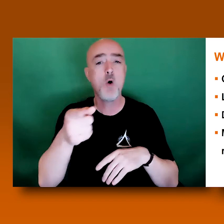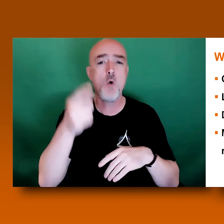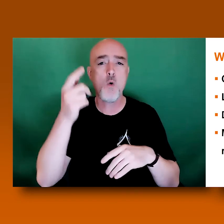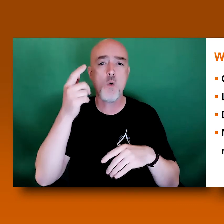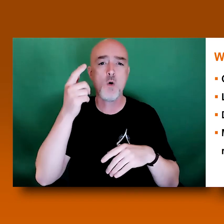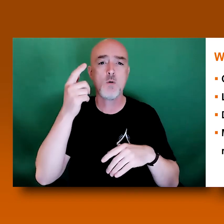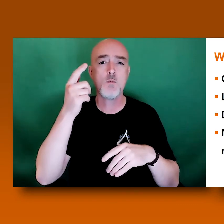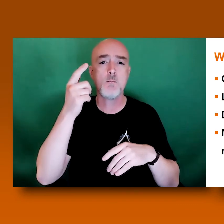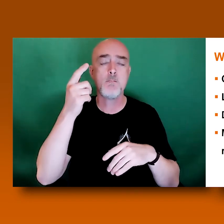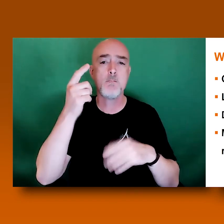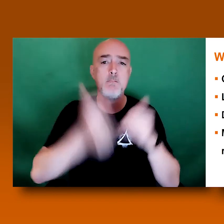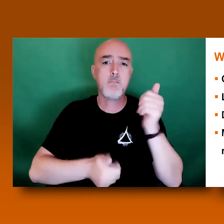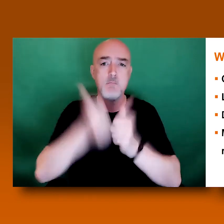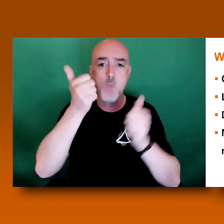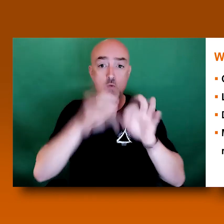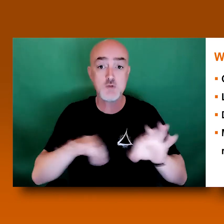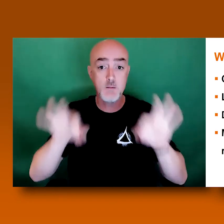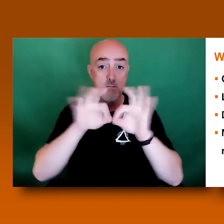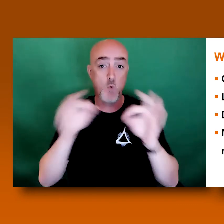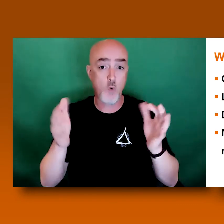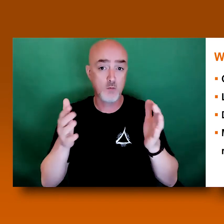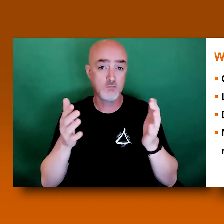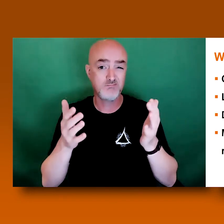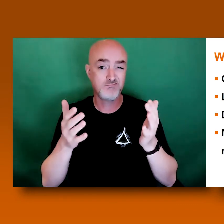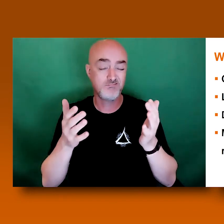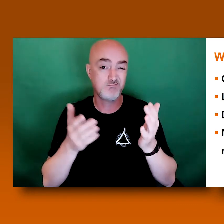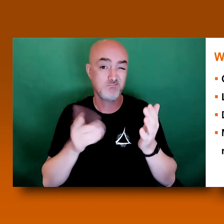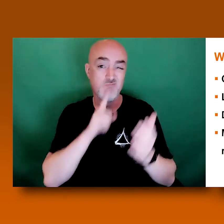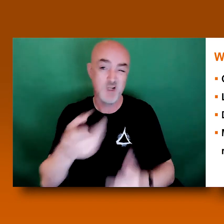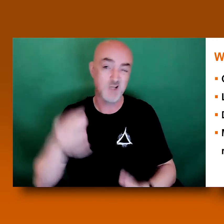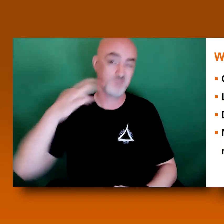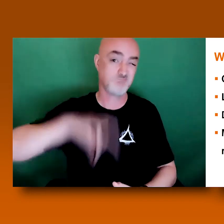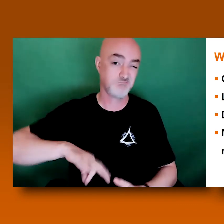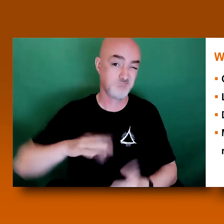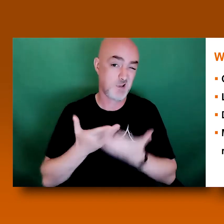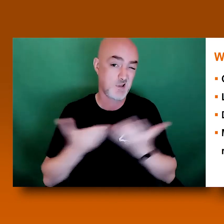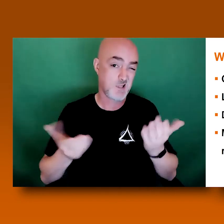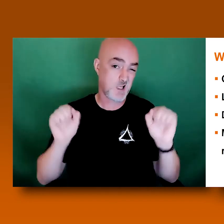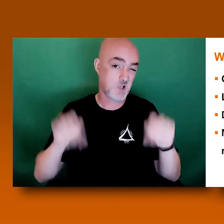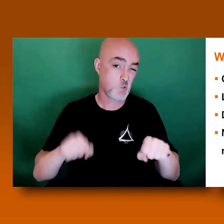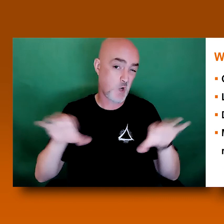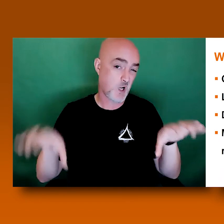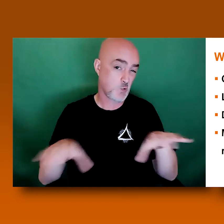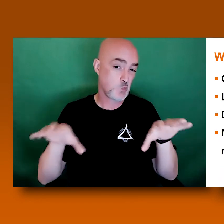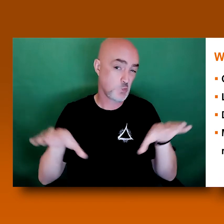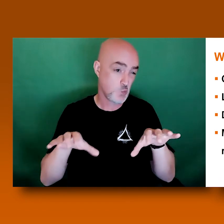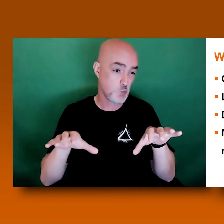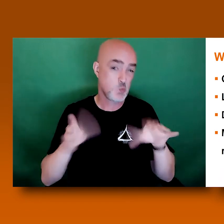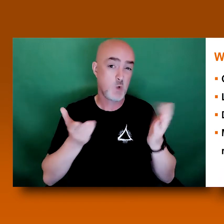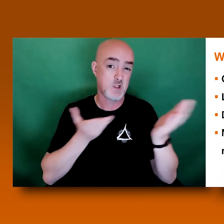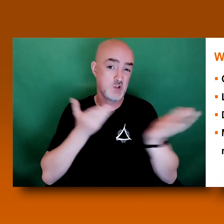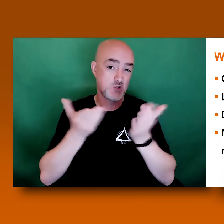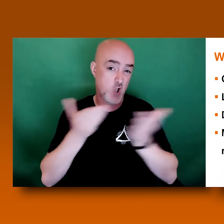And this is where we're wrapping up, and again, it's one of the most important, really, beneficial things that we could do,